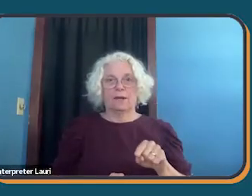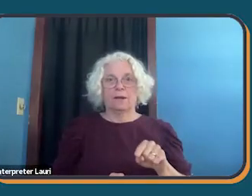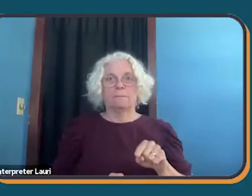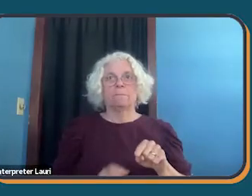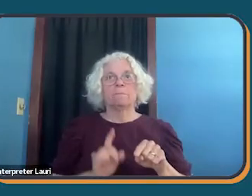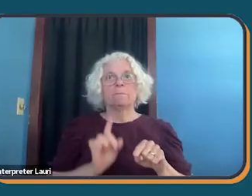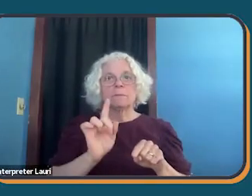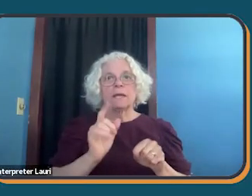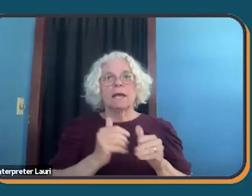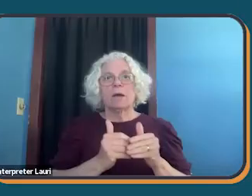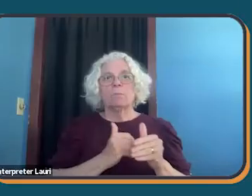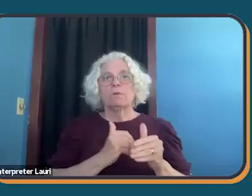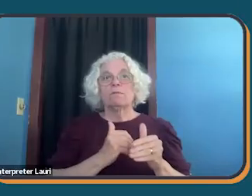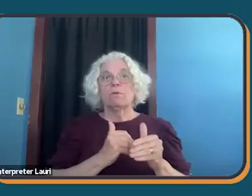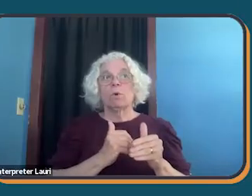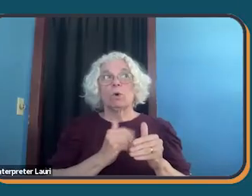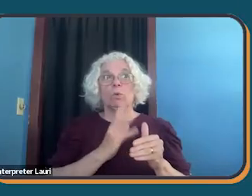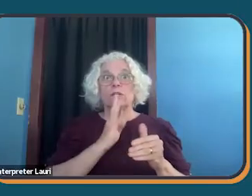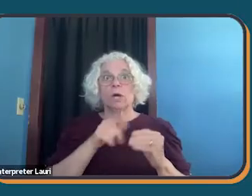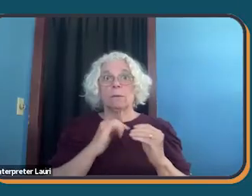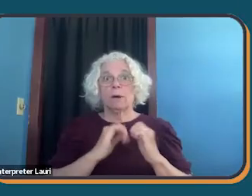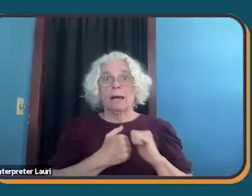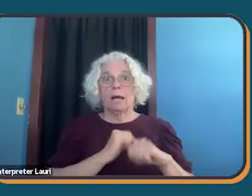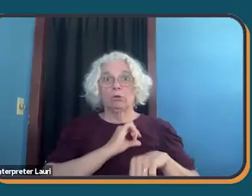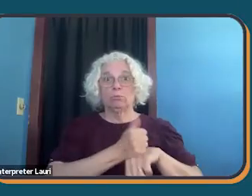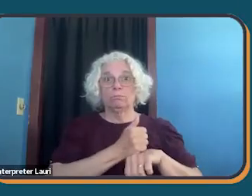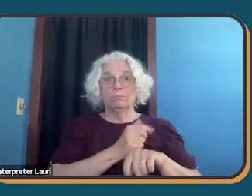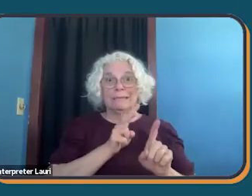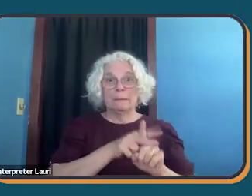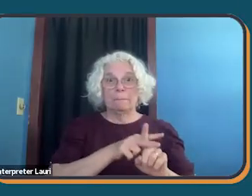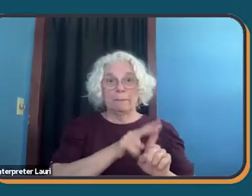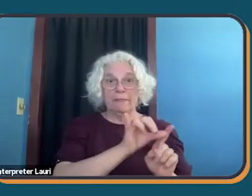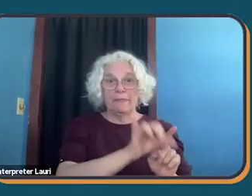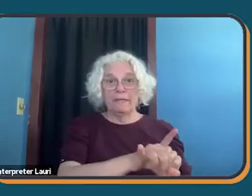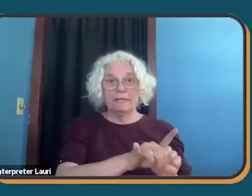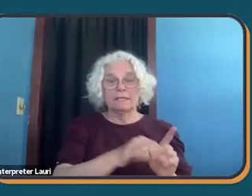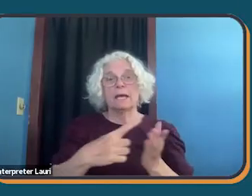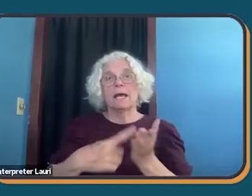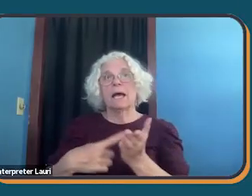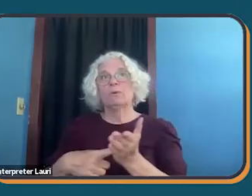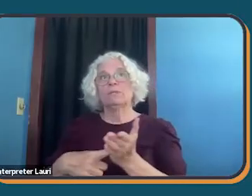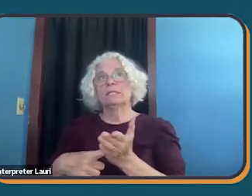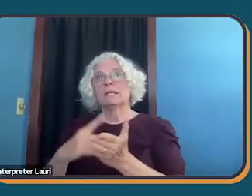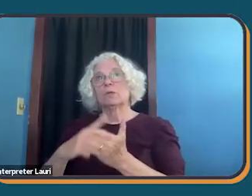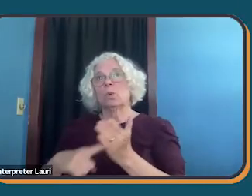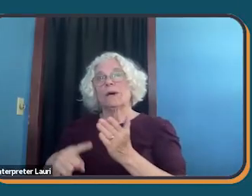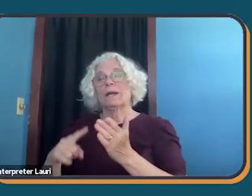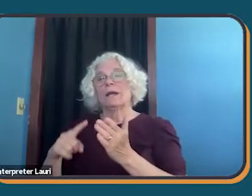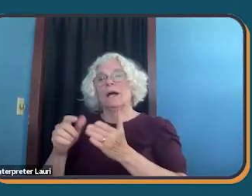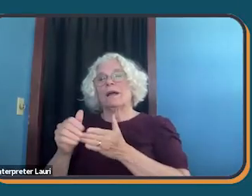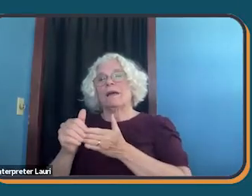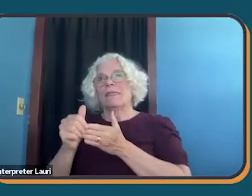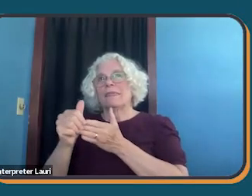So before we dig in a little bit deeper to the implementation plan I'll touch briefly on some of the guiding principles